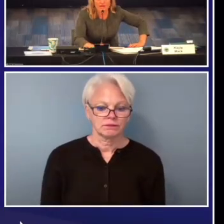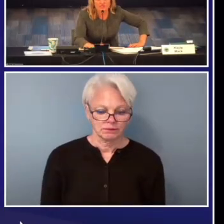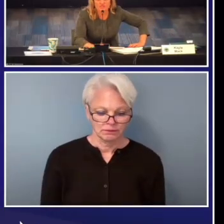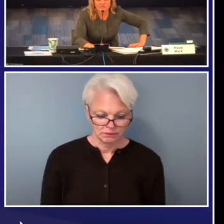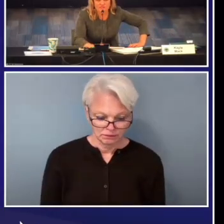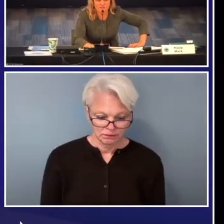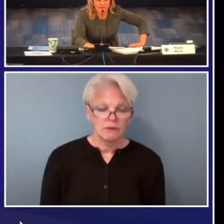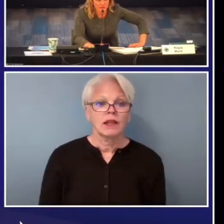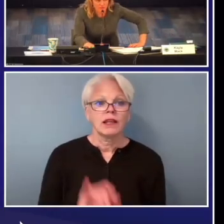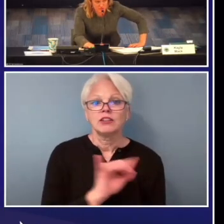Jeff, I'll turn it back over to you.